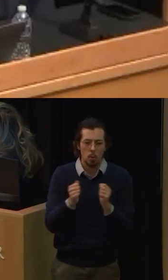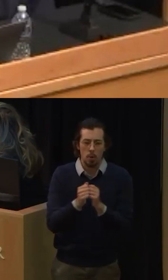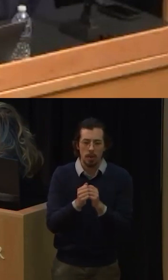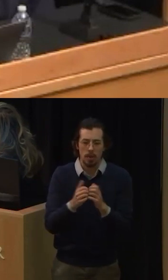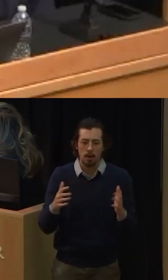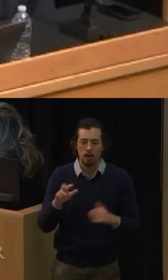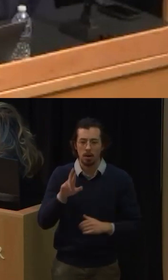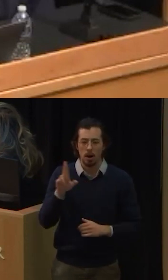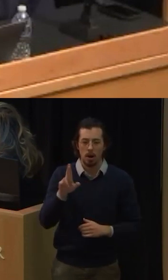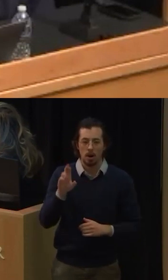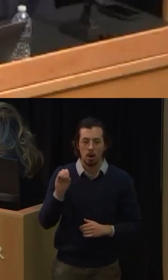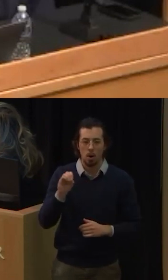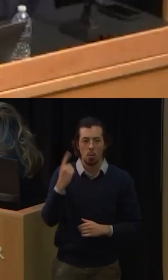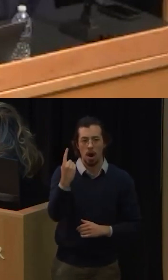What would y'all be without y'all research?